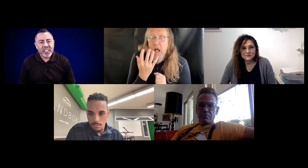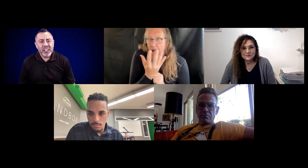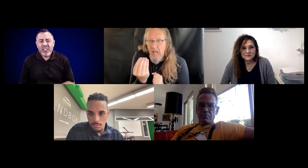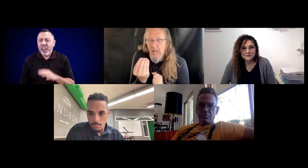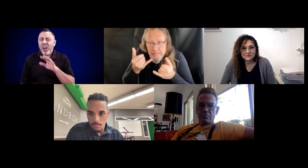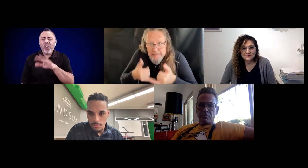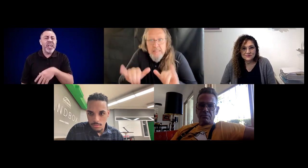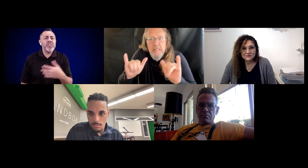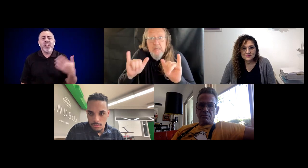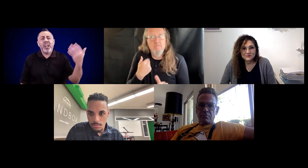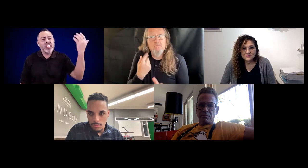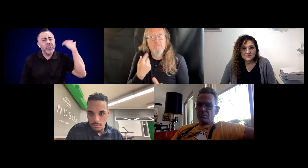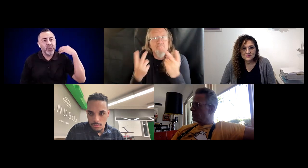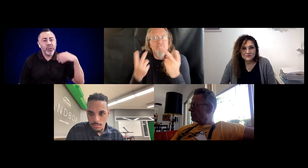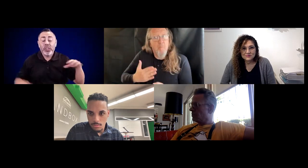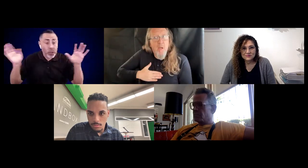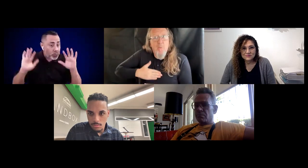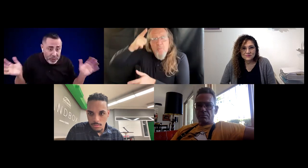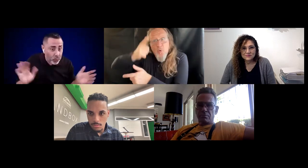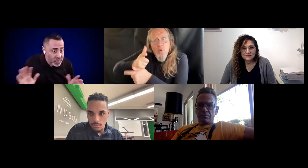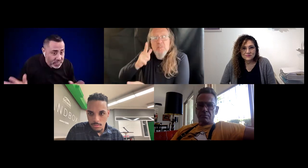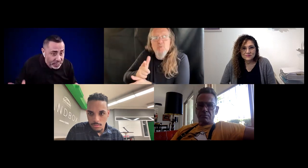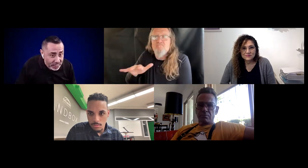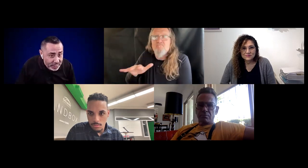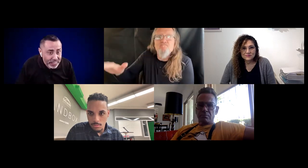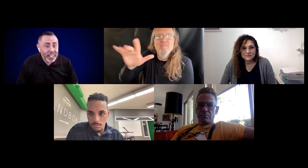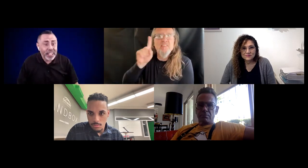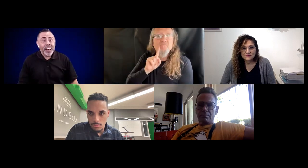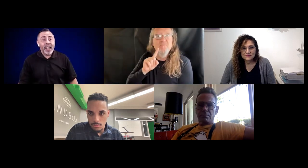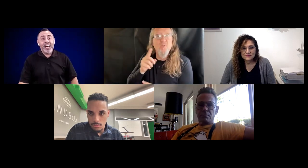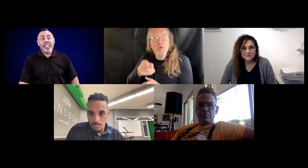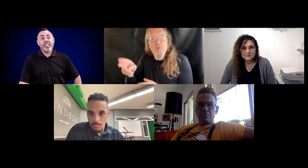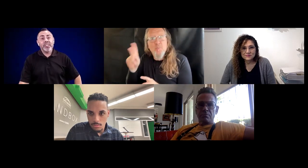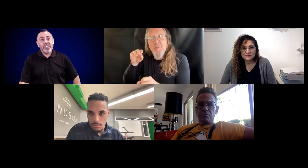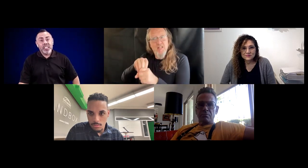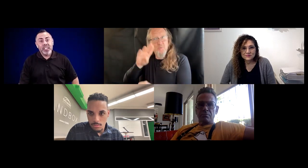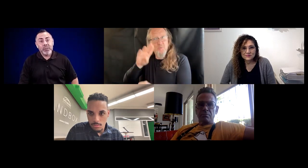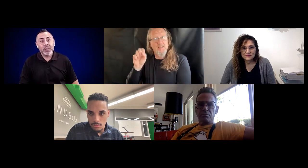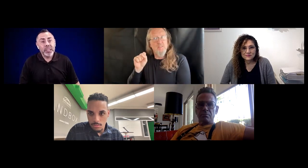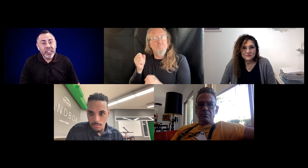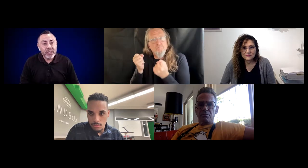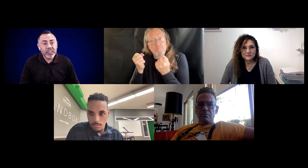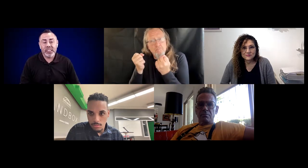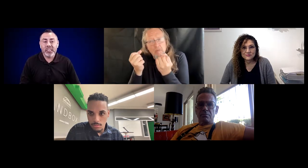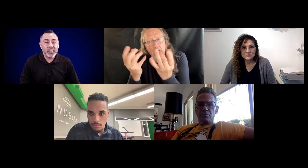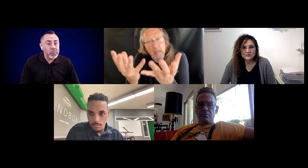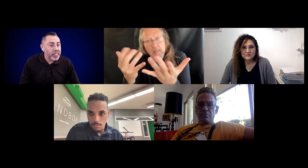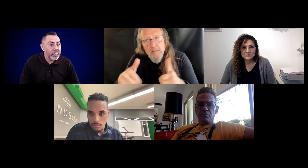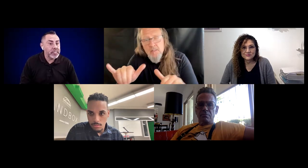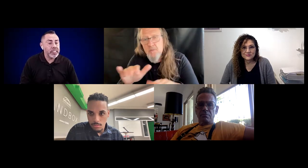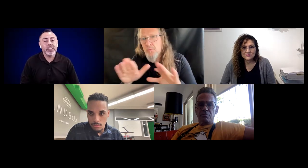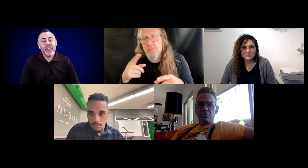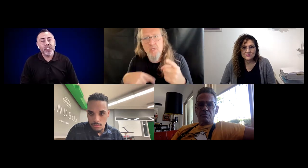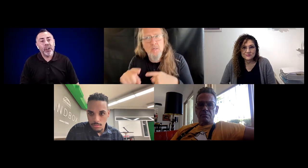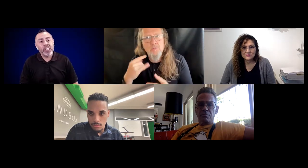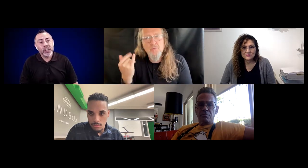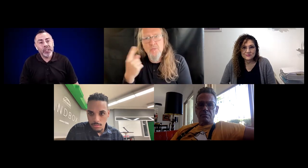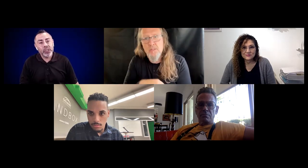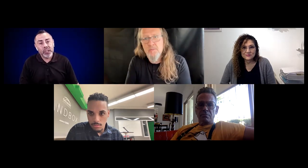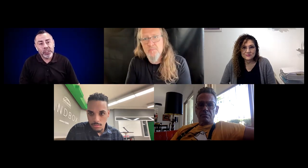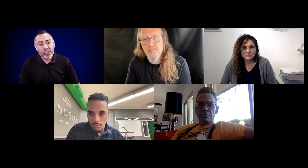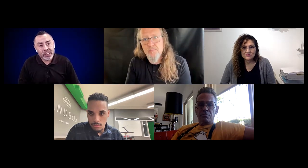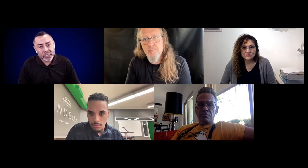No, it wasn't. I am still seeing my peers and siblings that are deaf and hard of hearing throughout the United States.